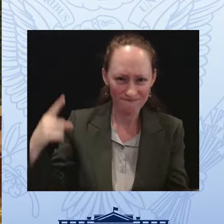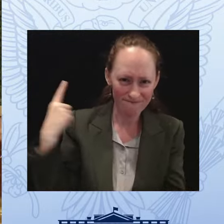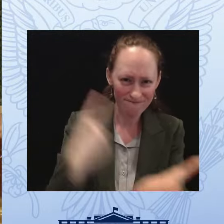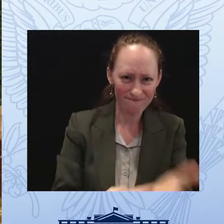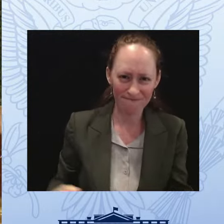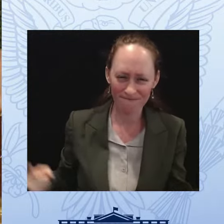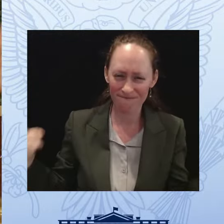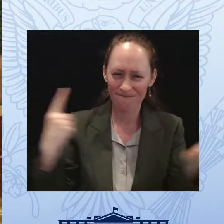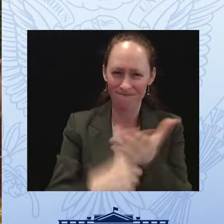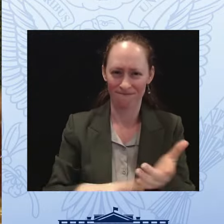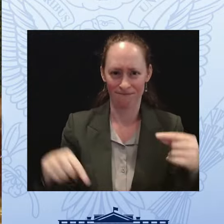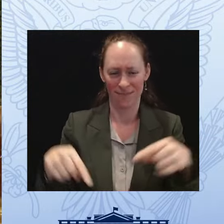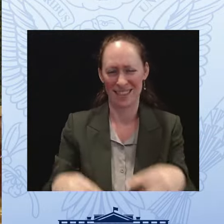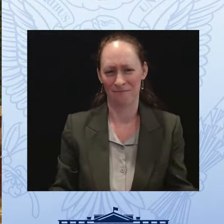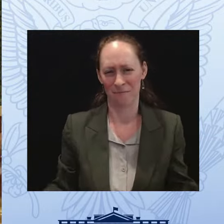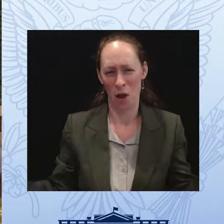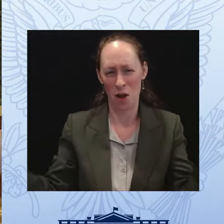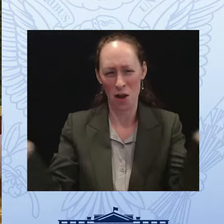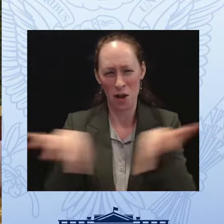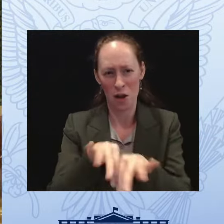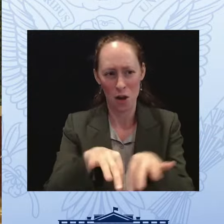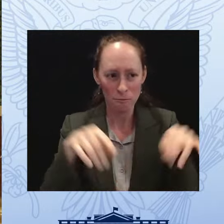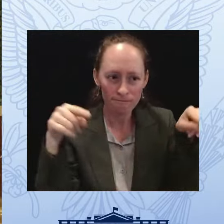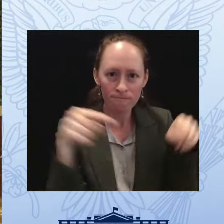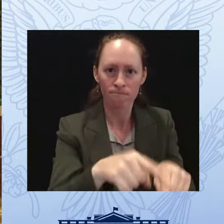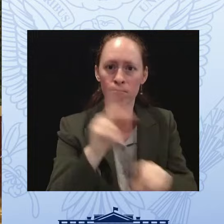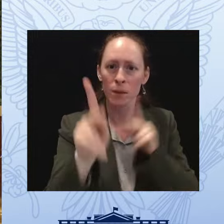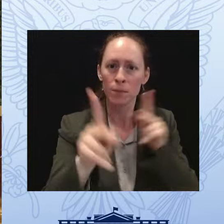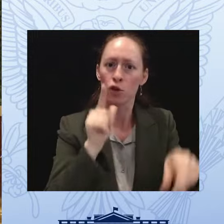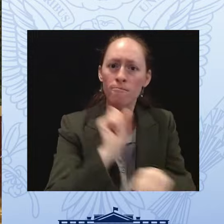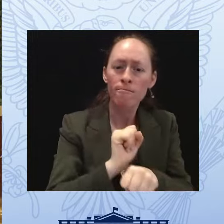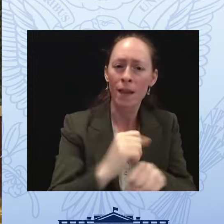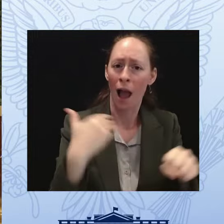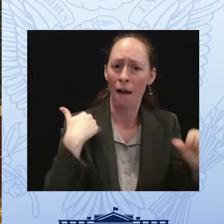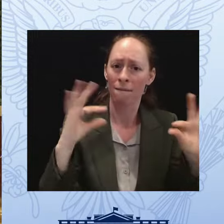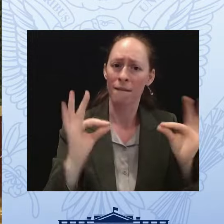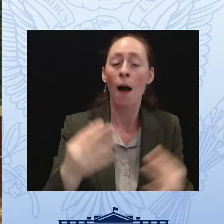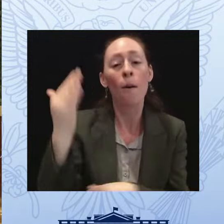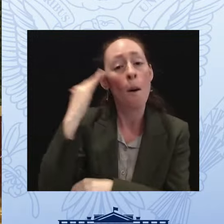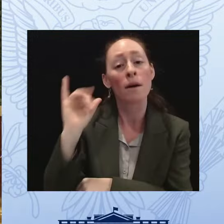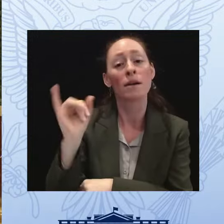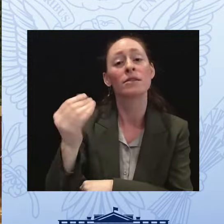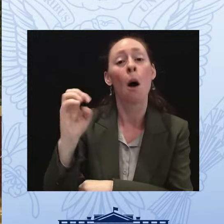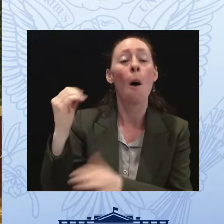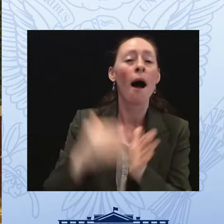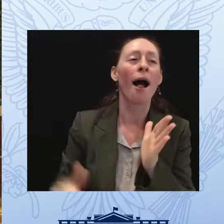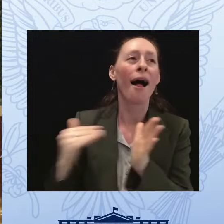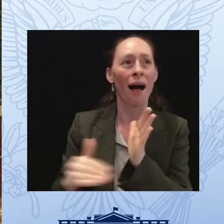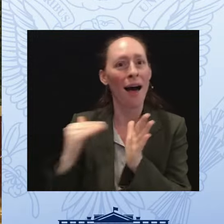Joe has said that I think, a million times. So -- but now you hear it right. It's part of you now.